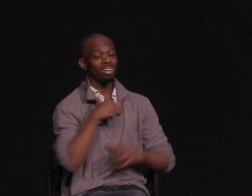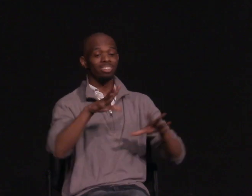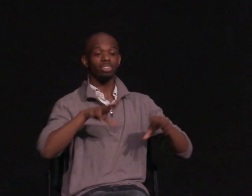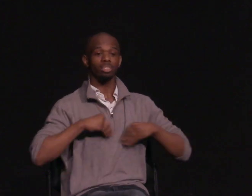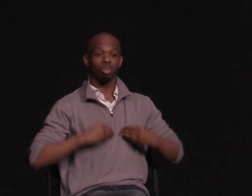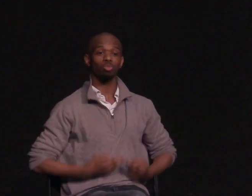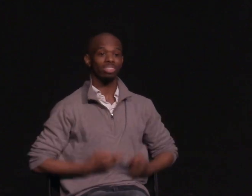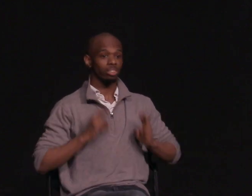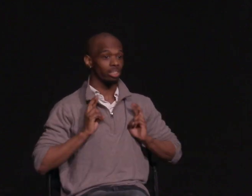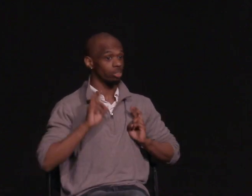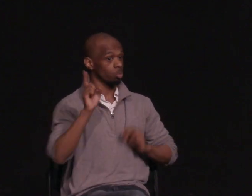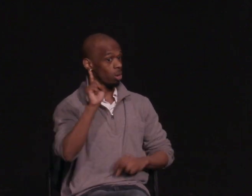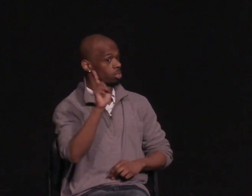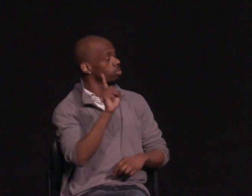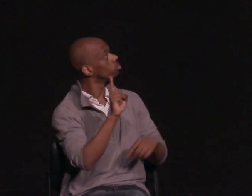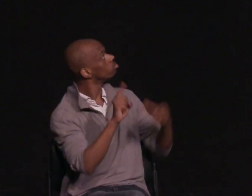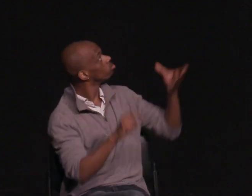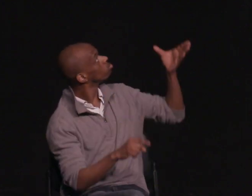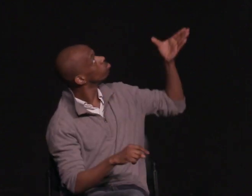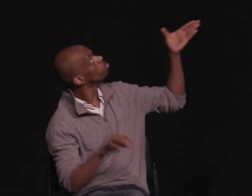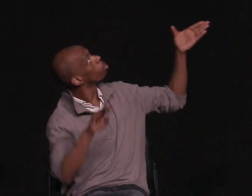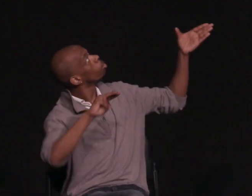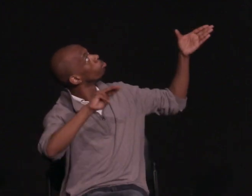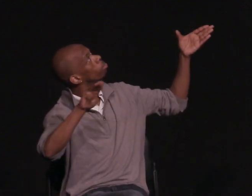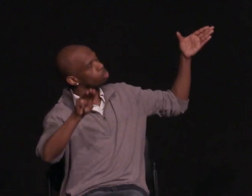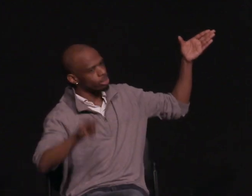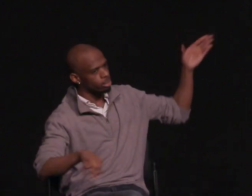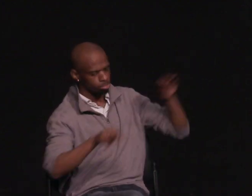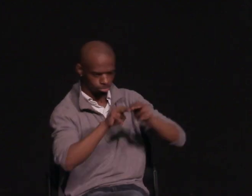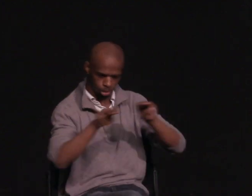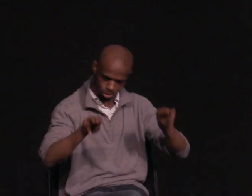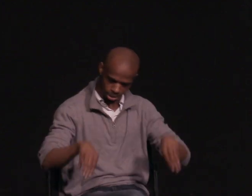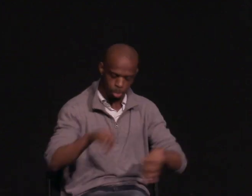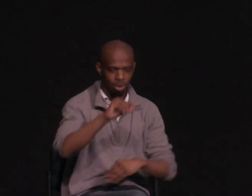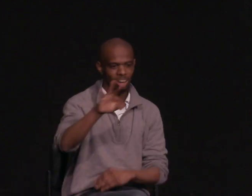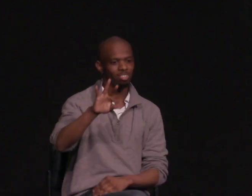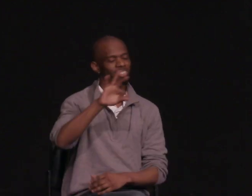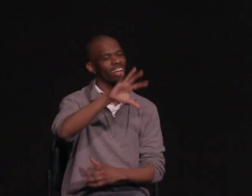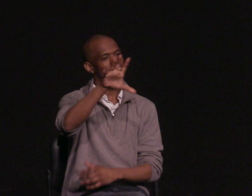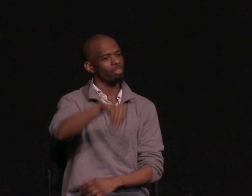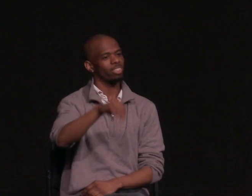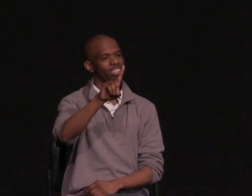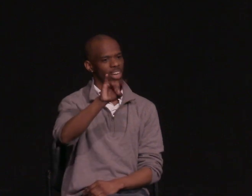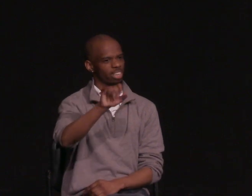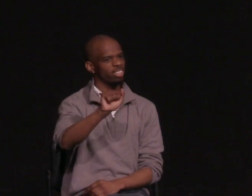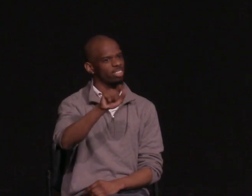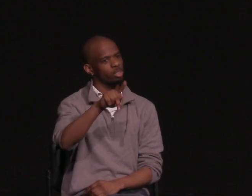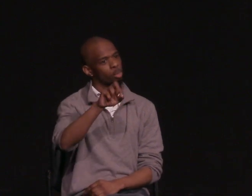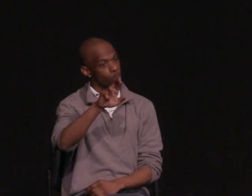I created public programming that centered people of color and highlighted food justice, climate justice,